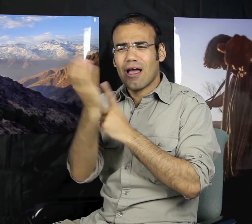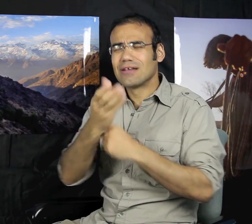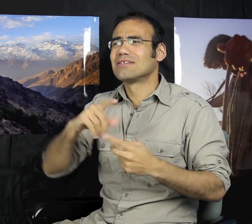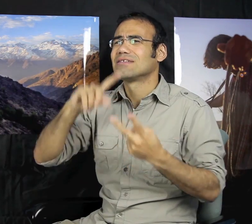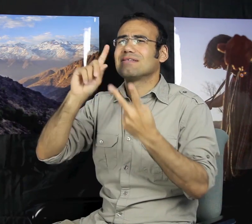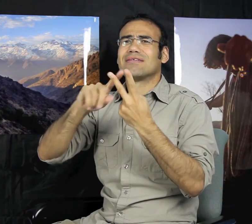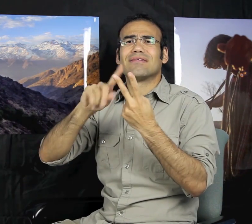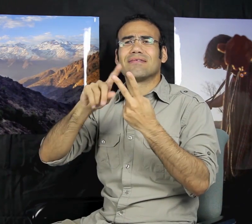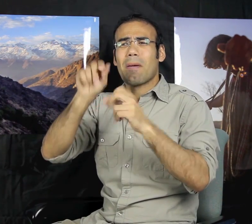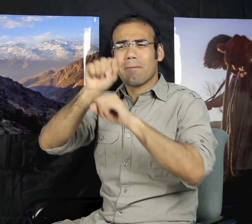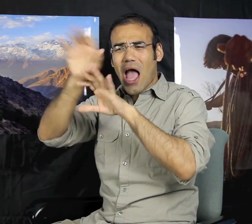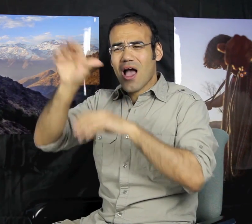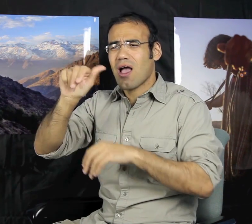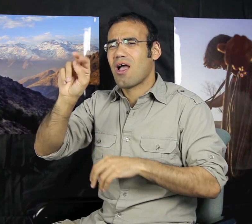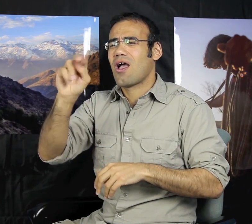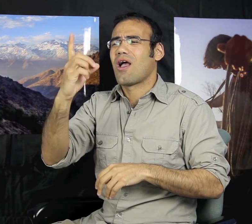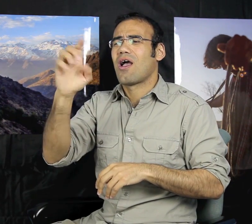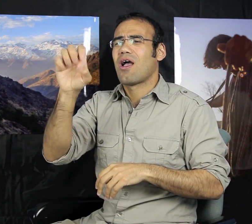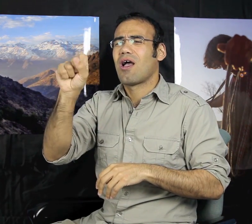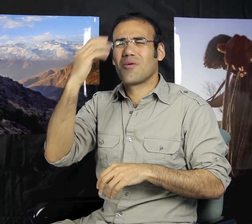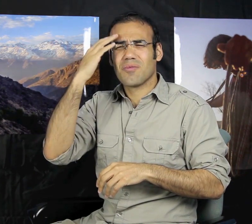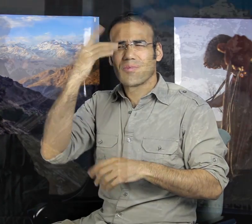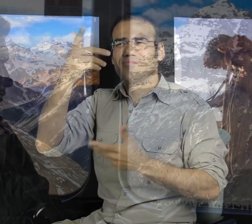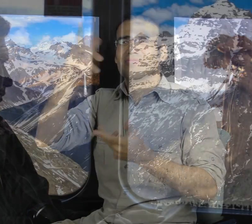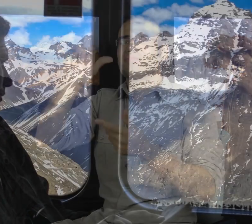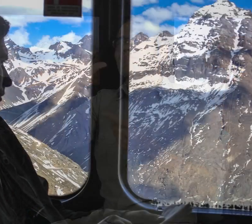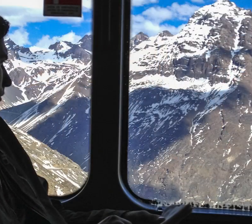There were different cultures there. There were mountains there called Andes.